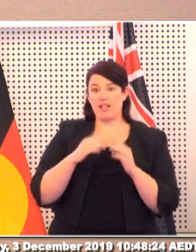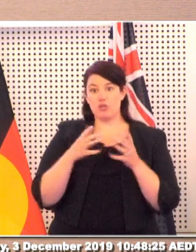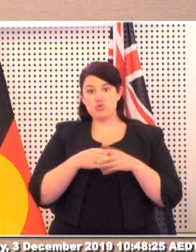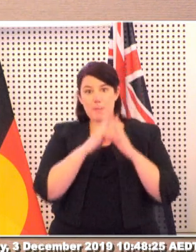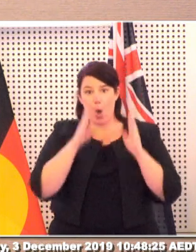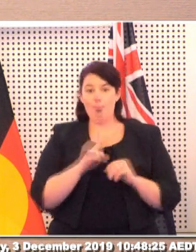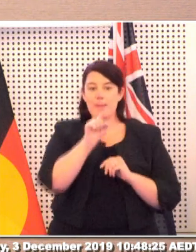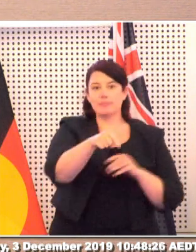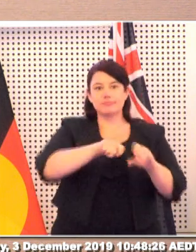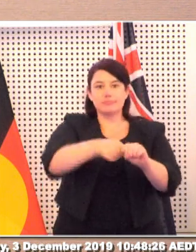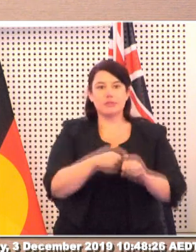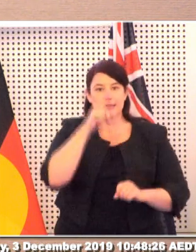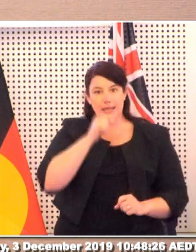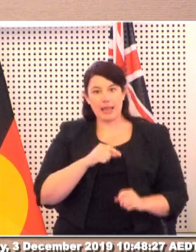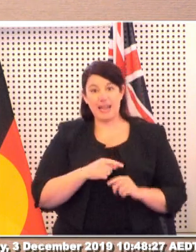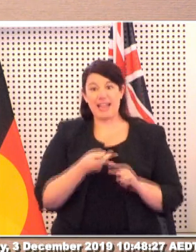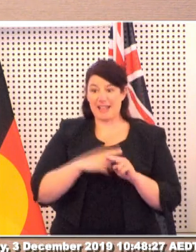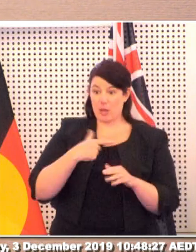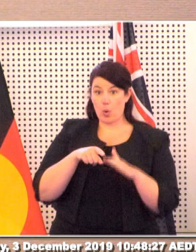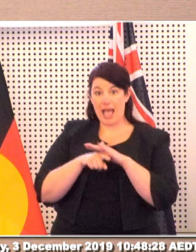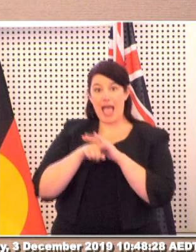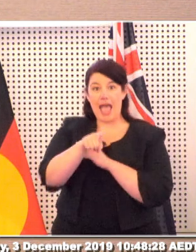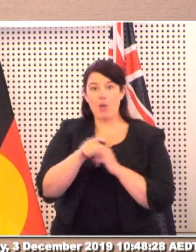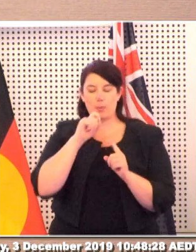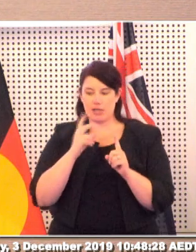And if they are to go out, they require two to one supervision.